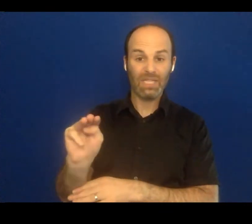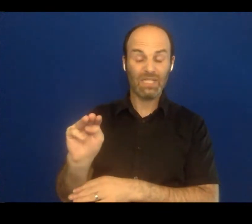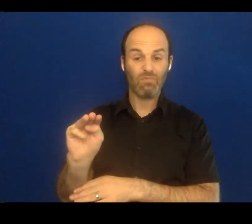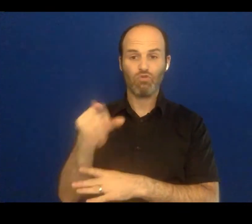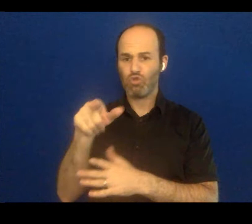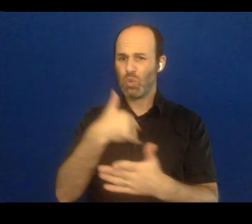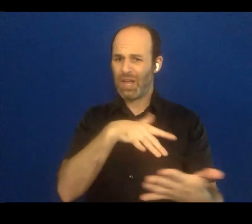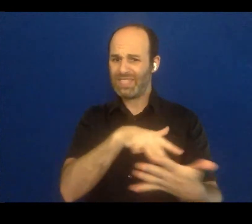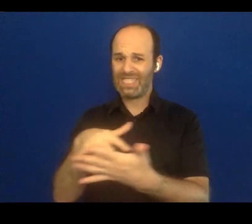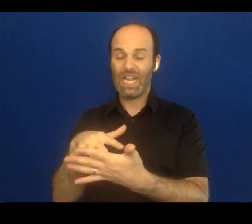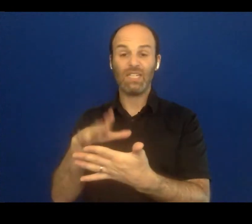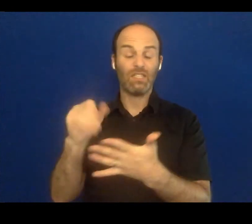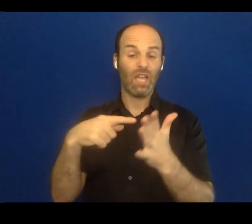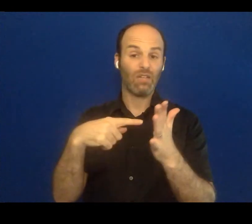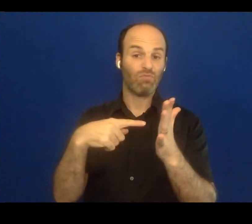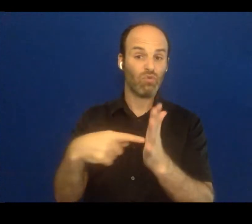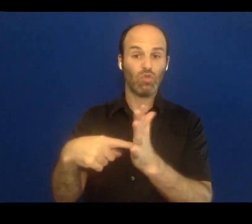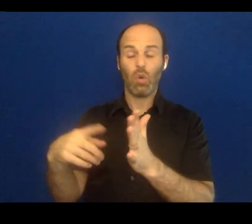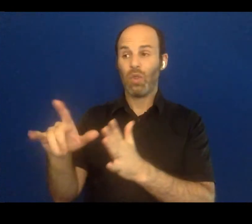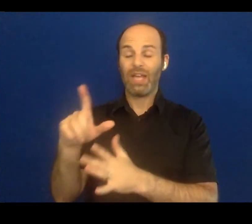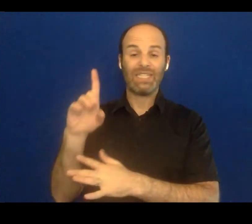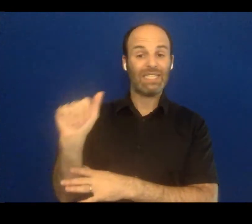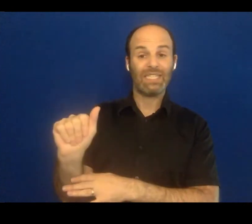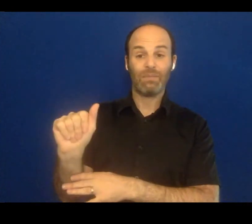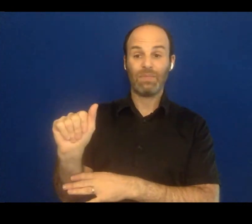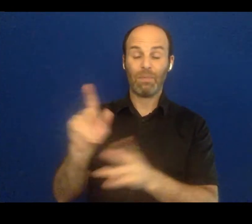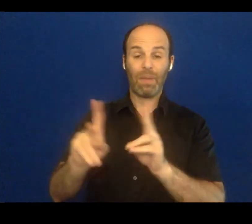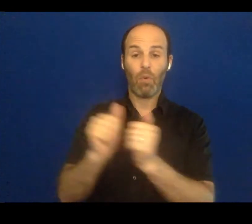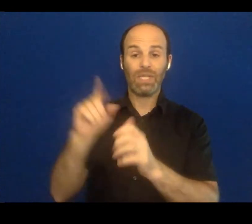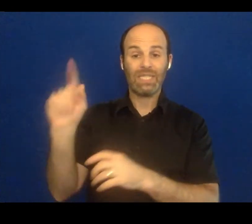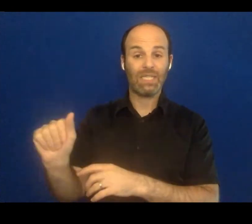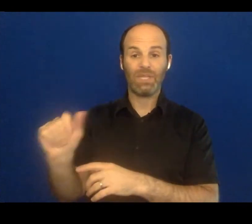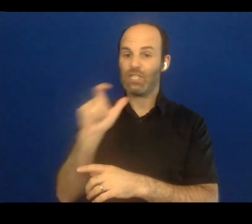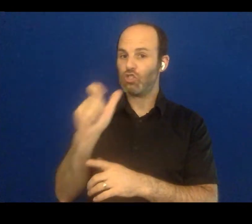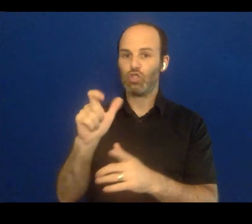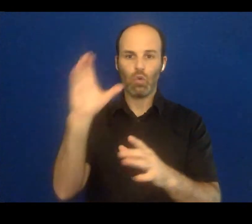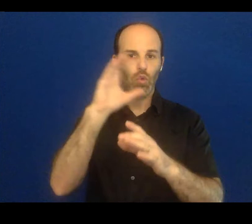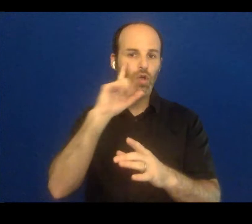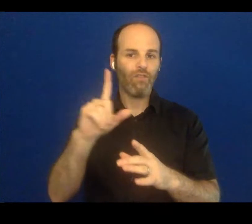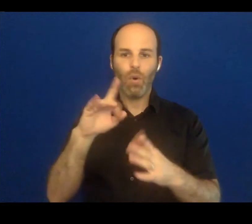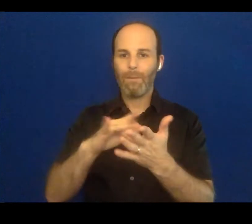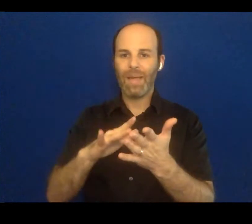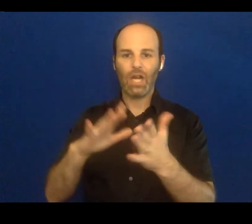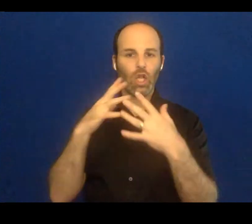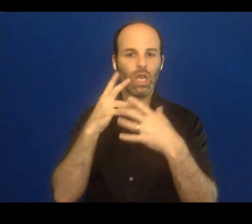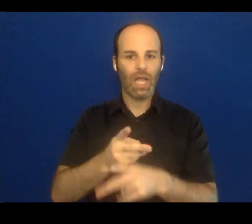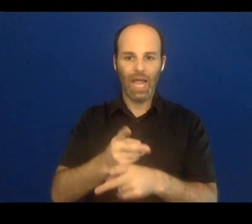THAT FOLKS WITH DISABILITIES DON'T SEEK MEDICAL CARE OR RESULTS IN LESS QUALITY CARE?